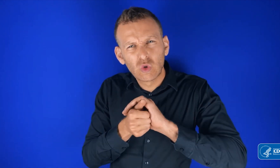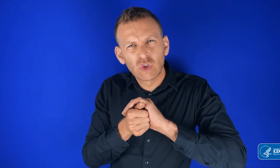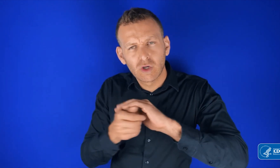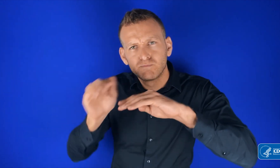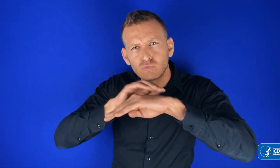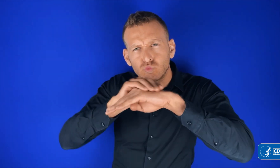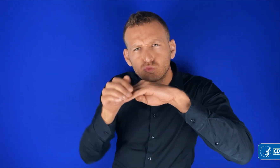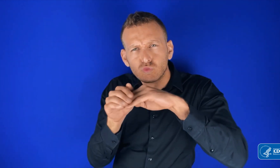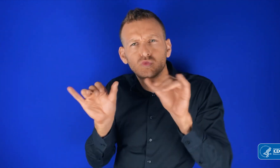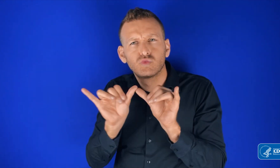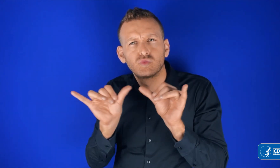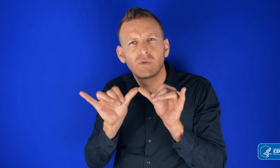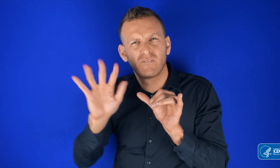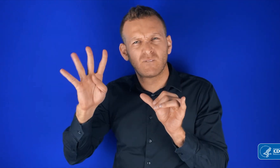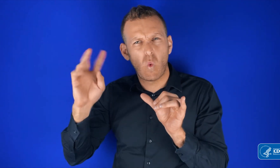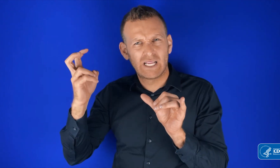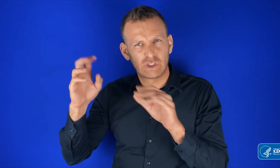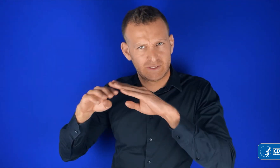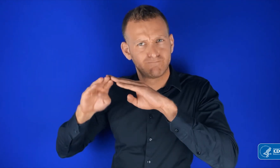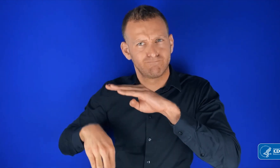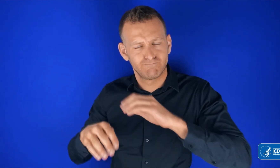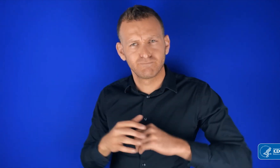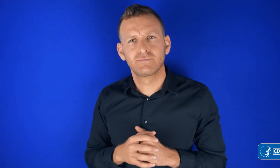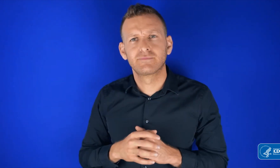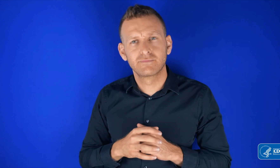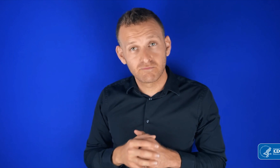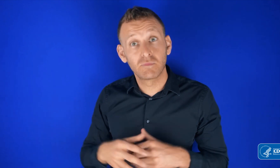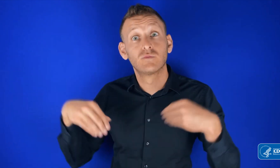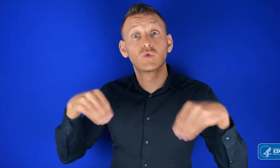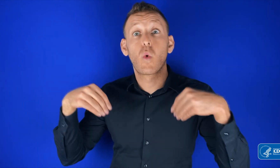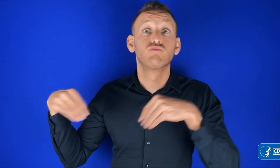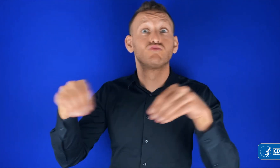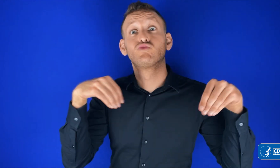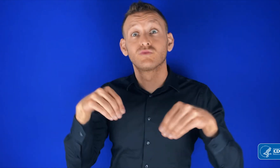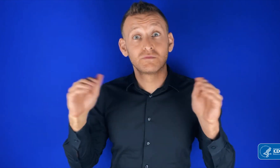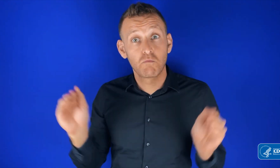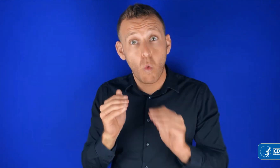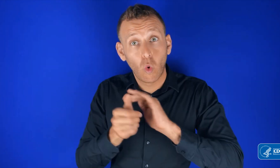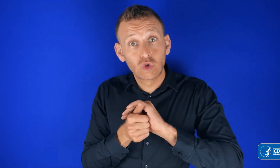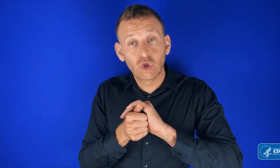When we say small turtles, we mean turtles with a shell less than four inches long. Stores are not allowed to sell small turtles